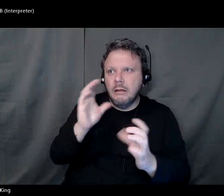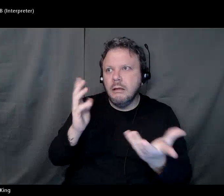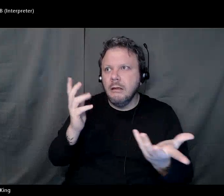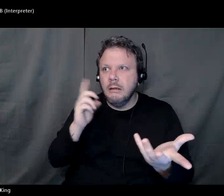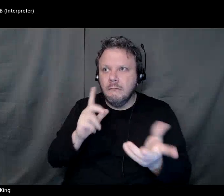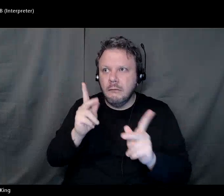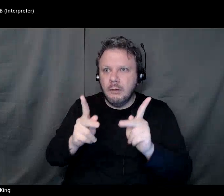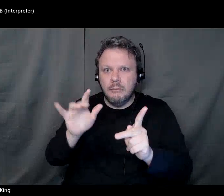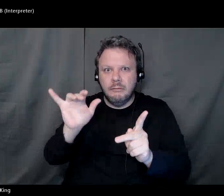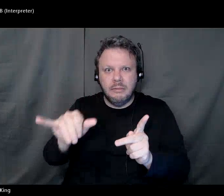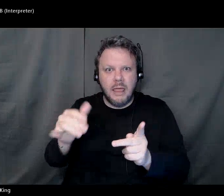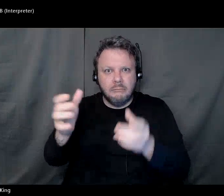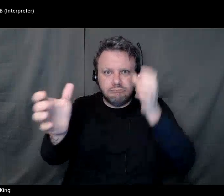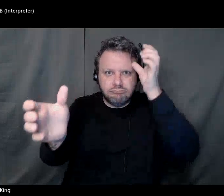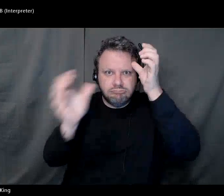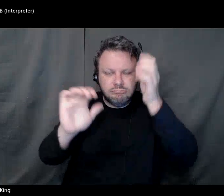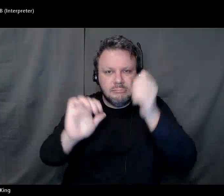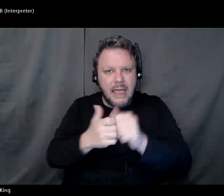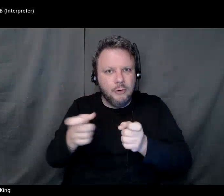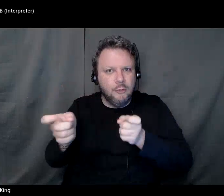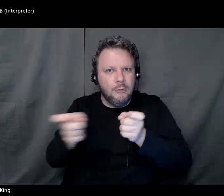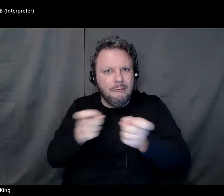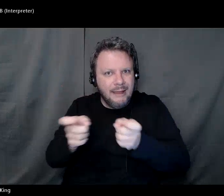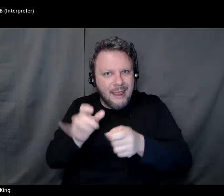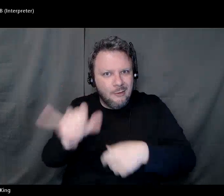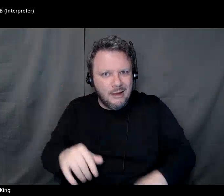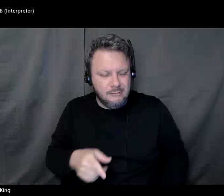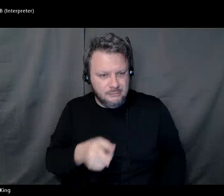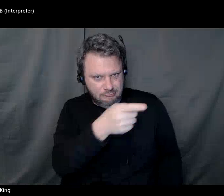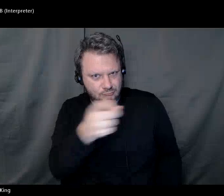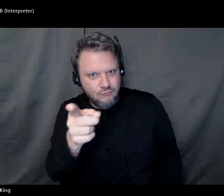For folks that know how to handle this, you all know how to handle this.